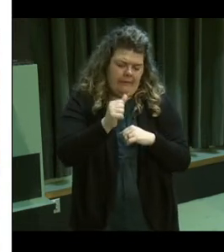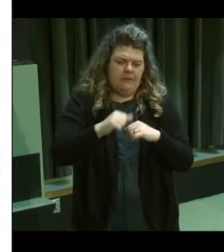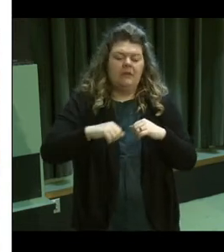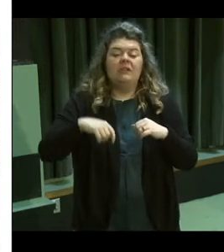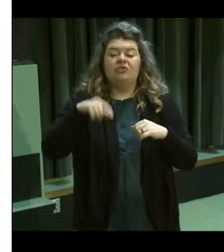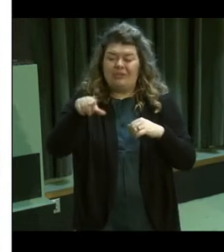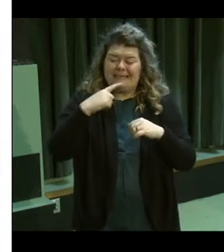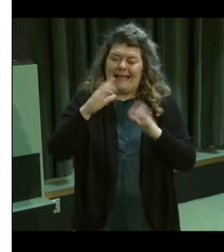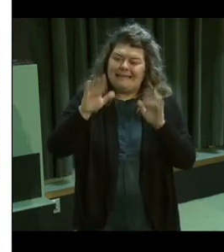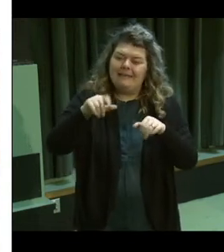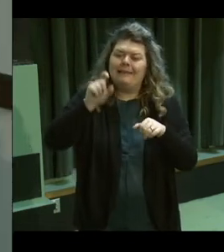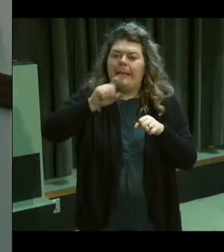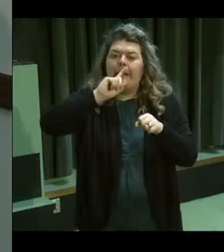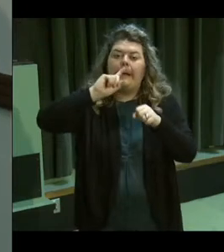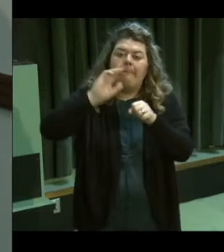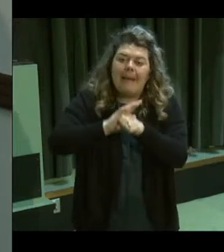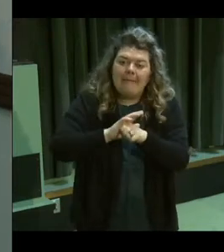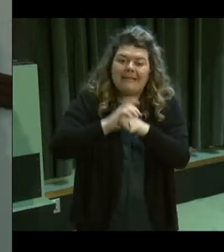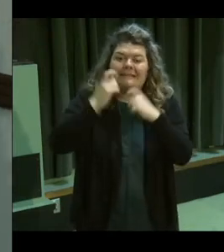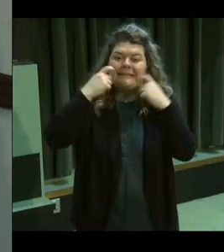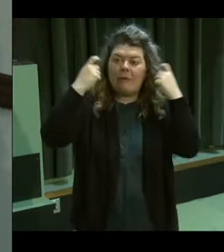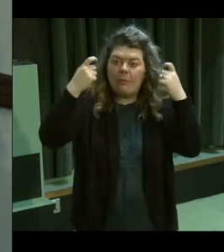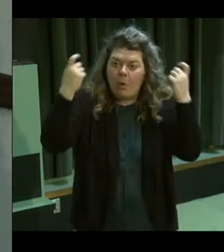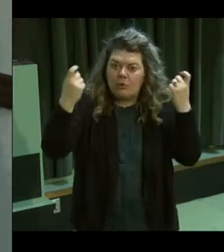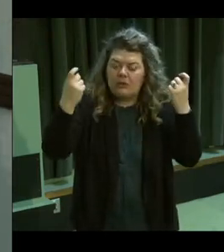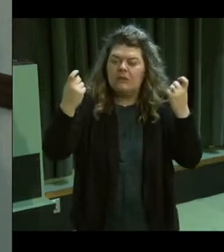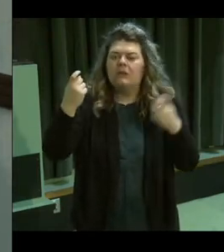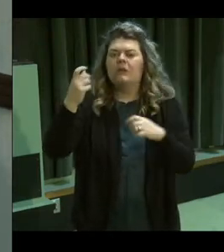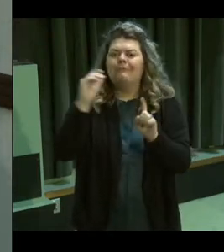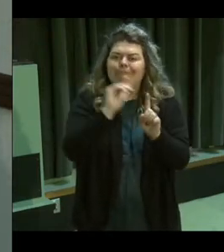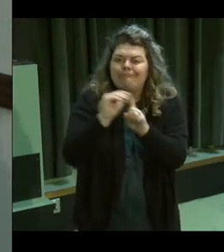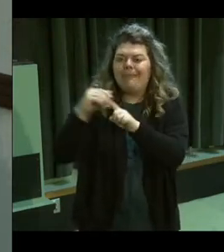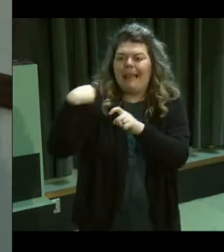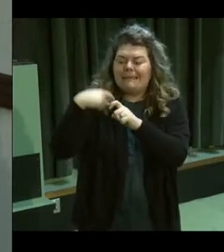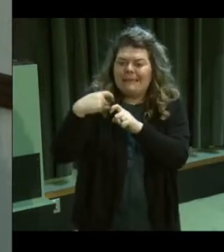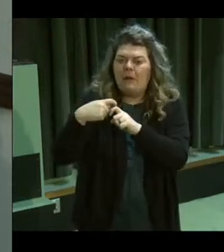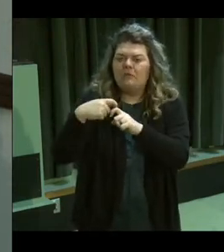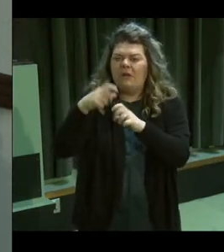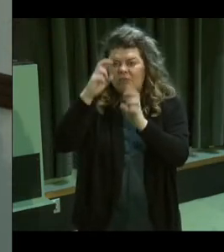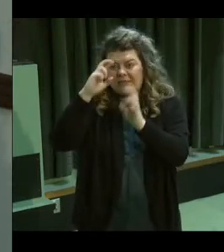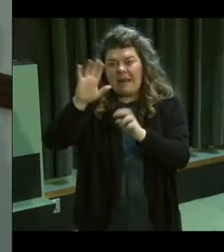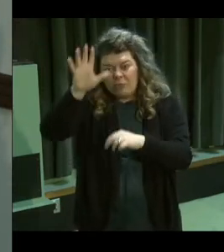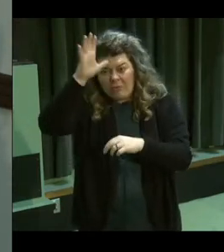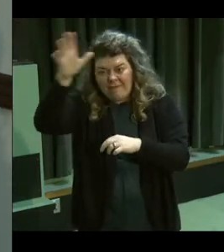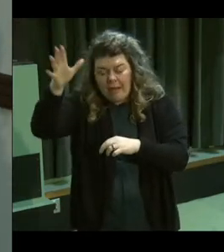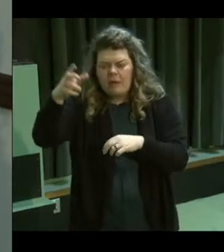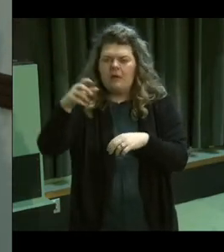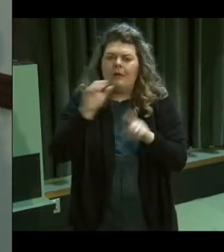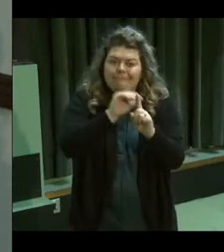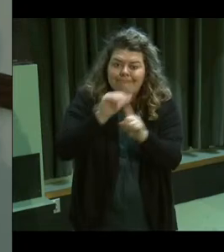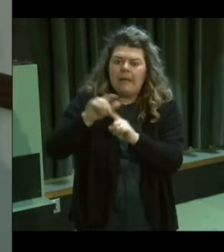So she said, you need to do a commitment ceremony and remind